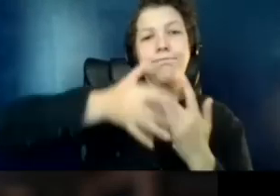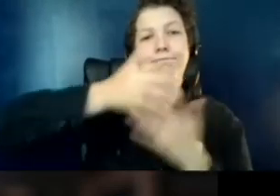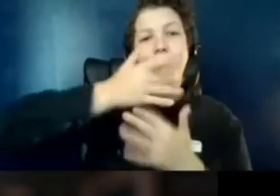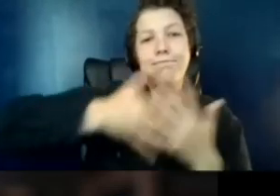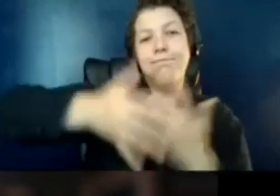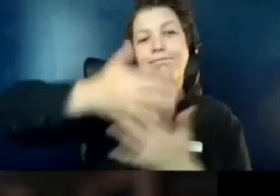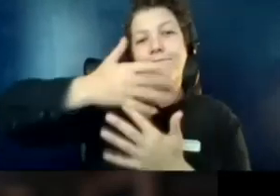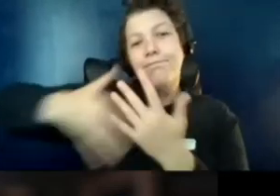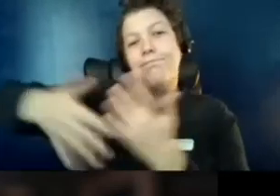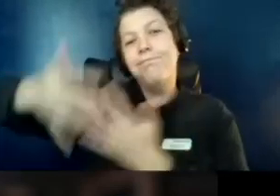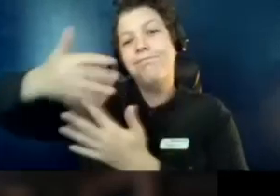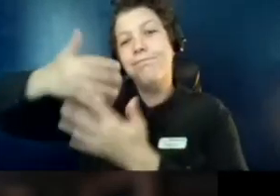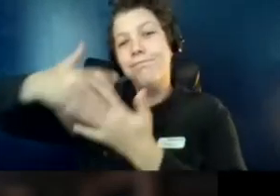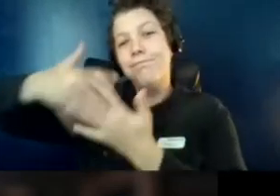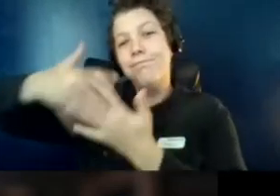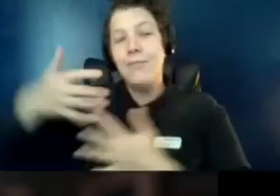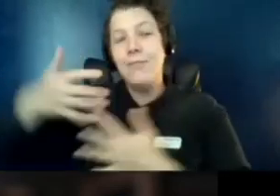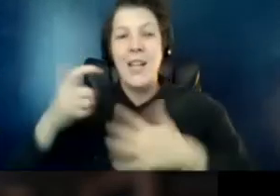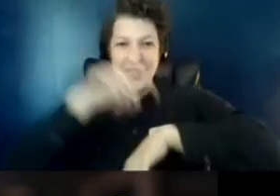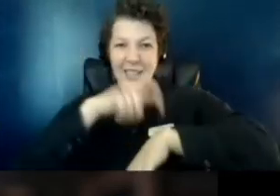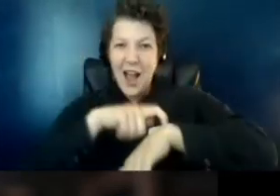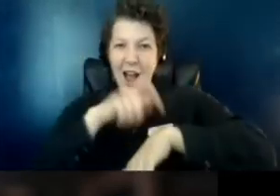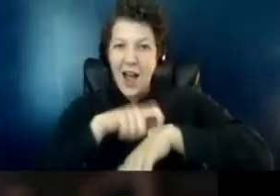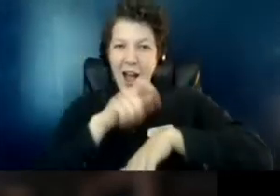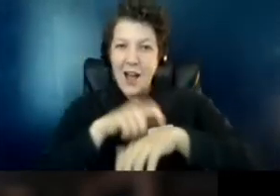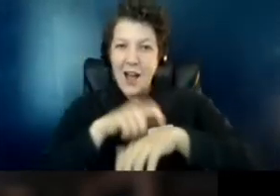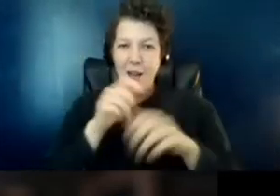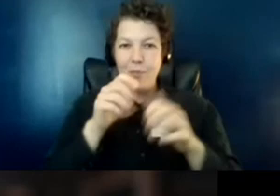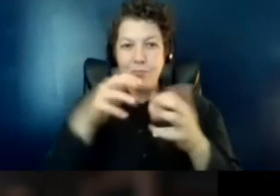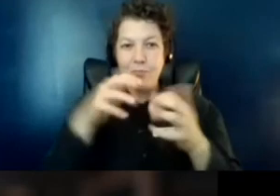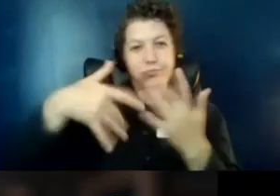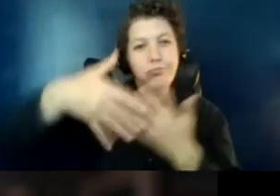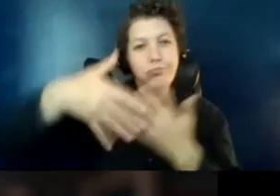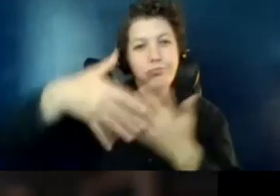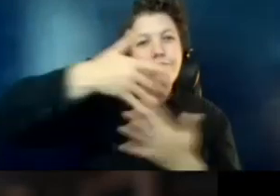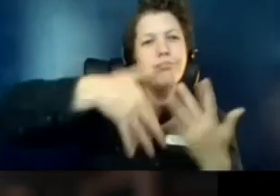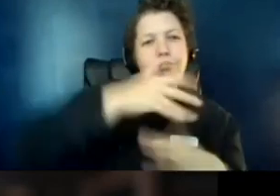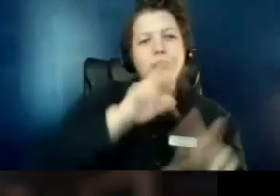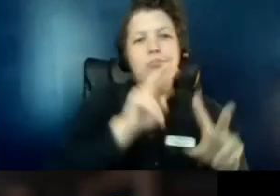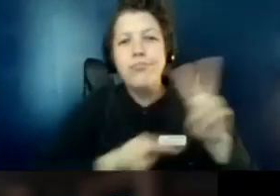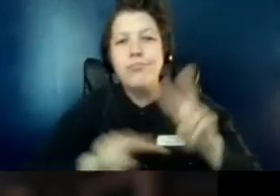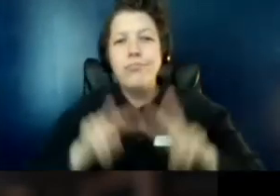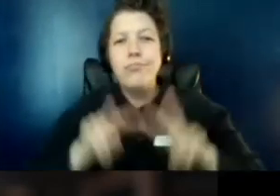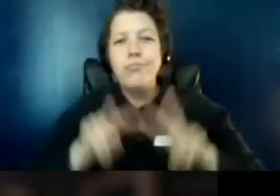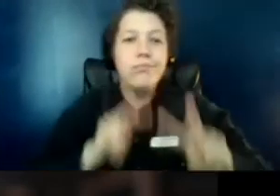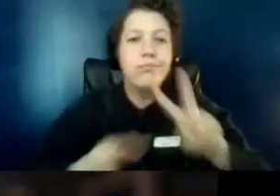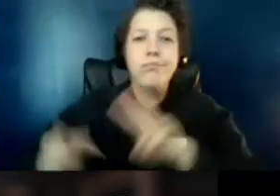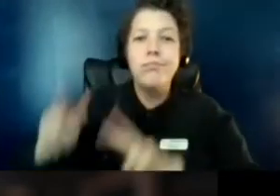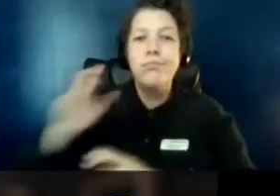designing for, not just a narrow swath of people who meet the notion of our average